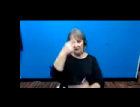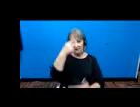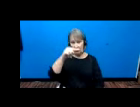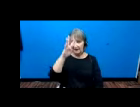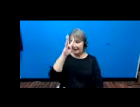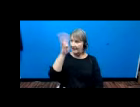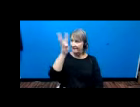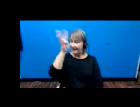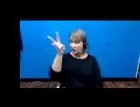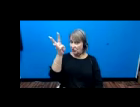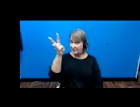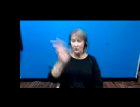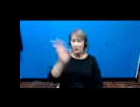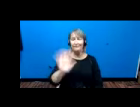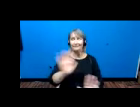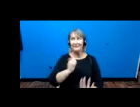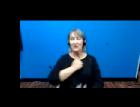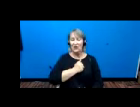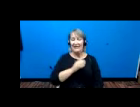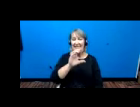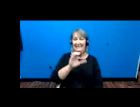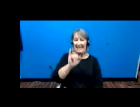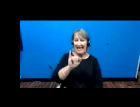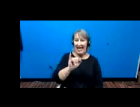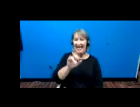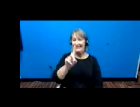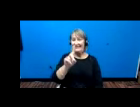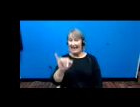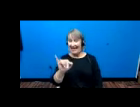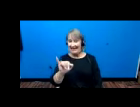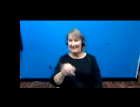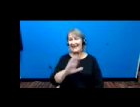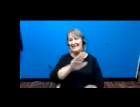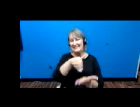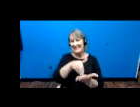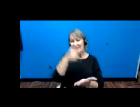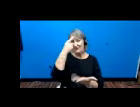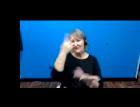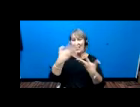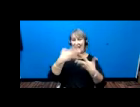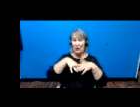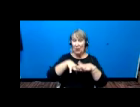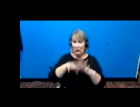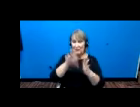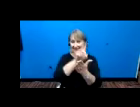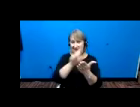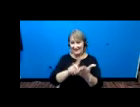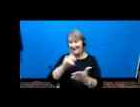the Center for— sorry— CIDI, and we’re within the College of Design here at Georgia Tech.